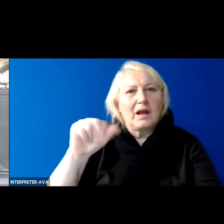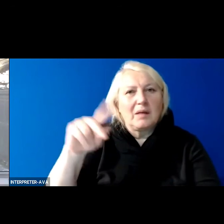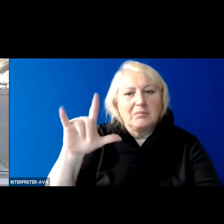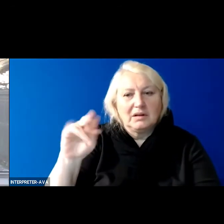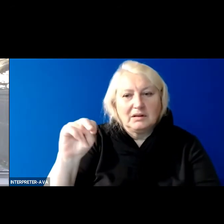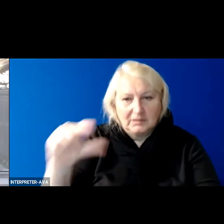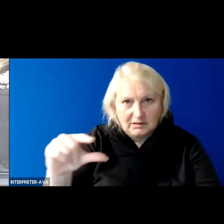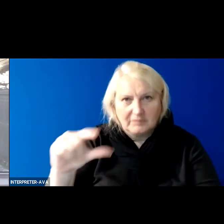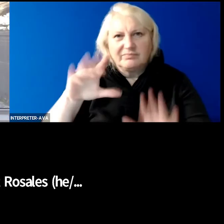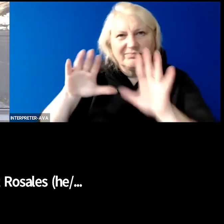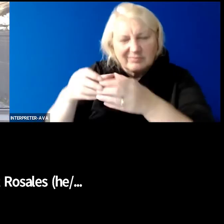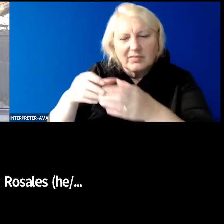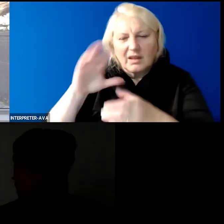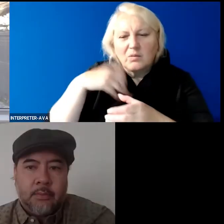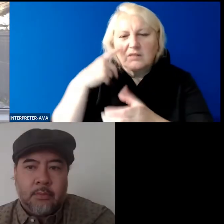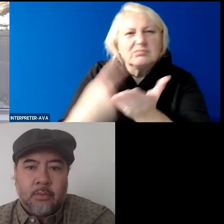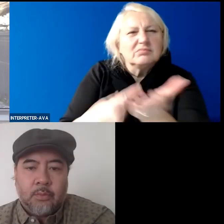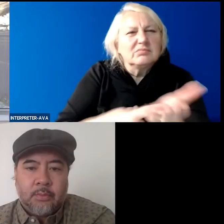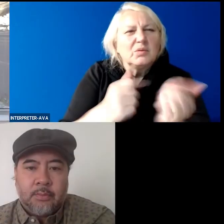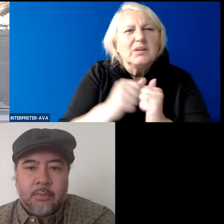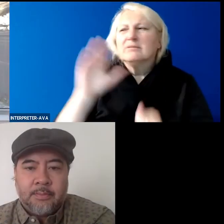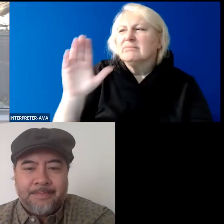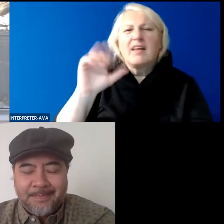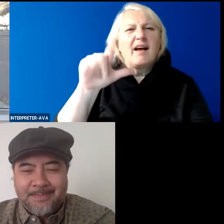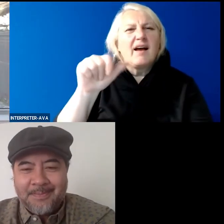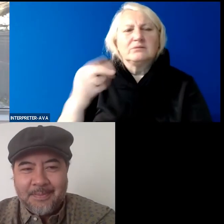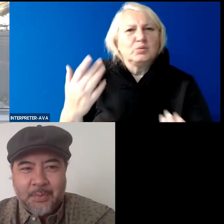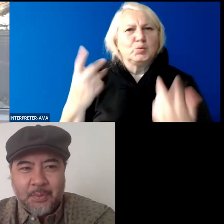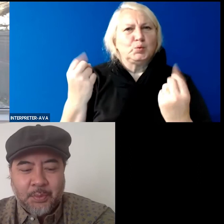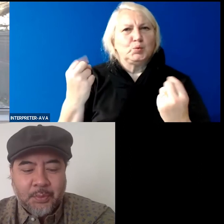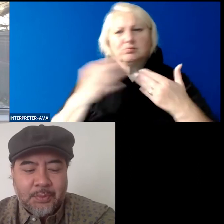to speak on sort of like, what's next? What are our next steps for this project? Thank you.